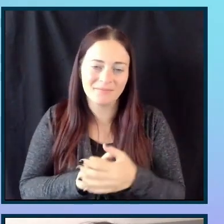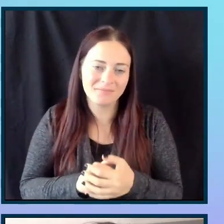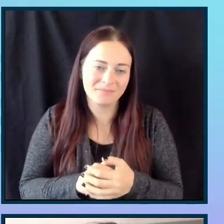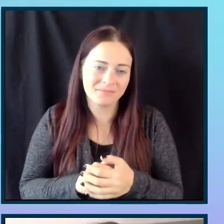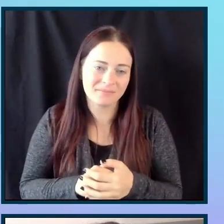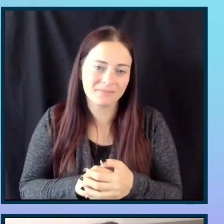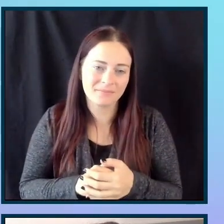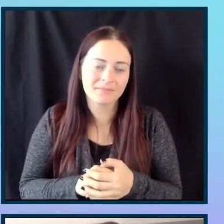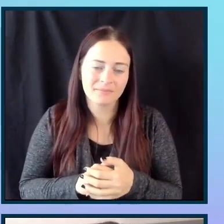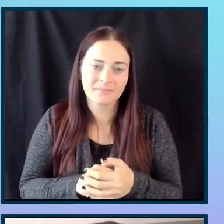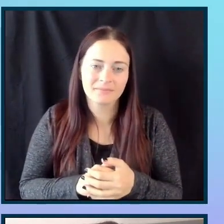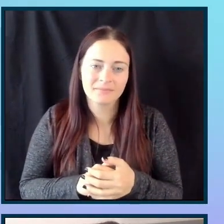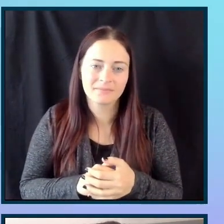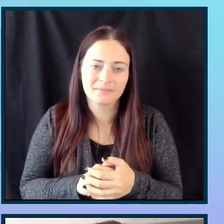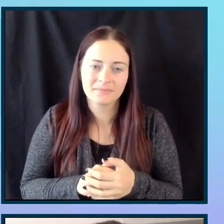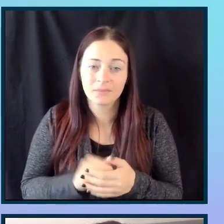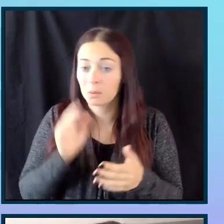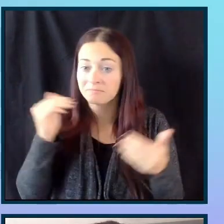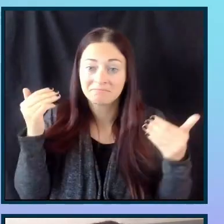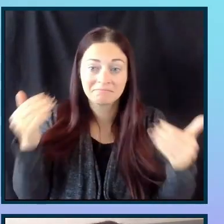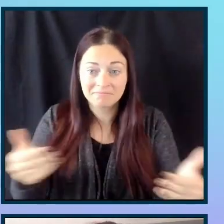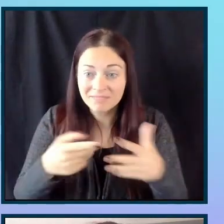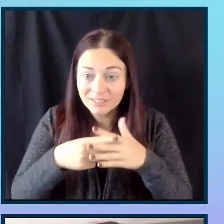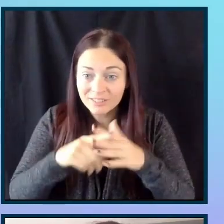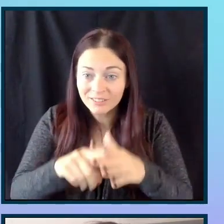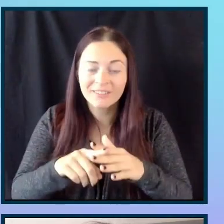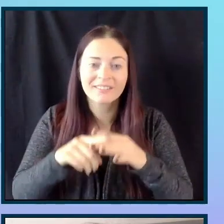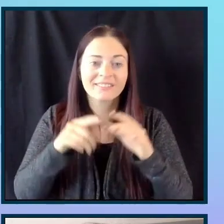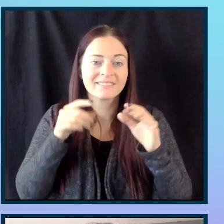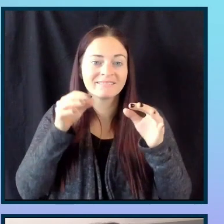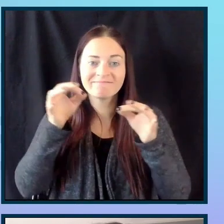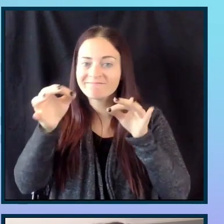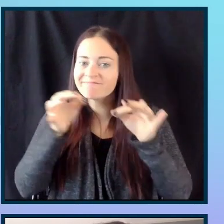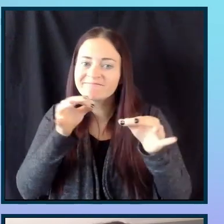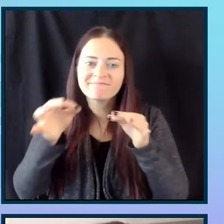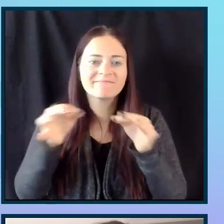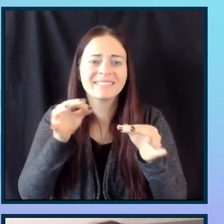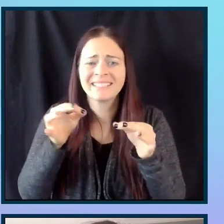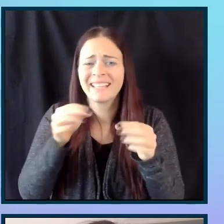So we'll dive right in and we'll start off by looking at easily the most complicated one